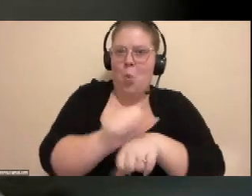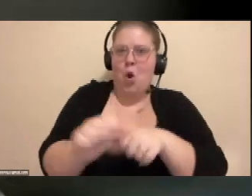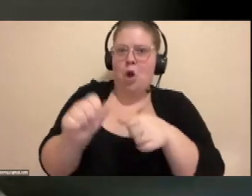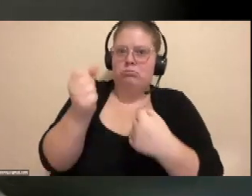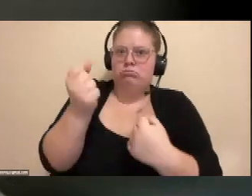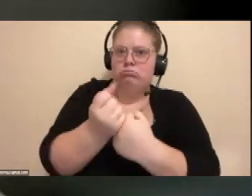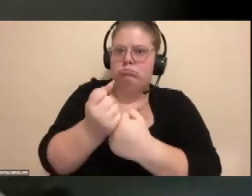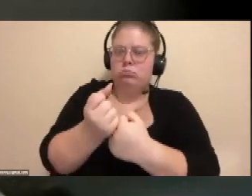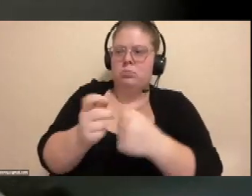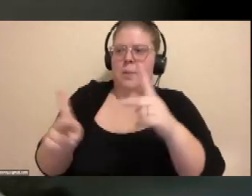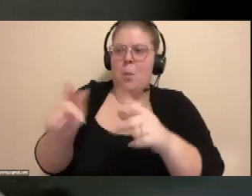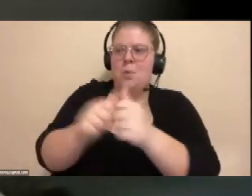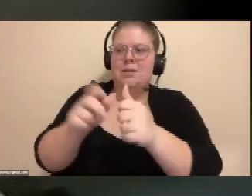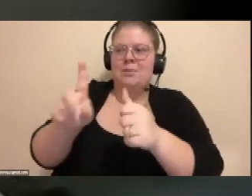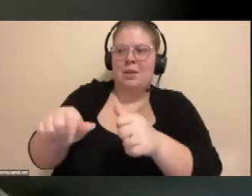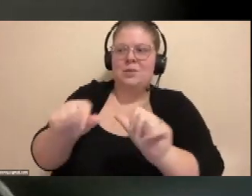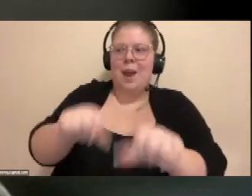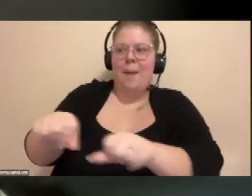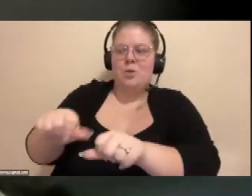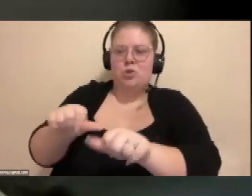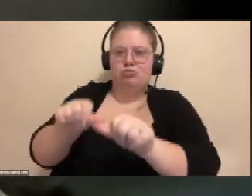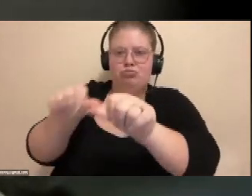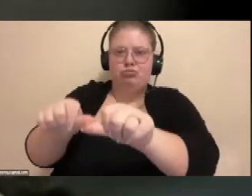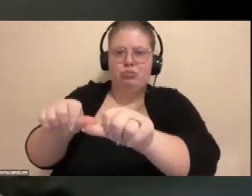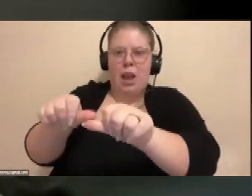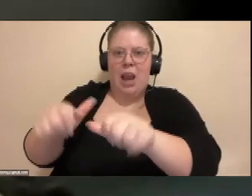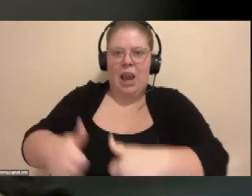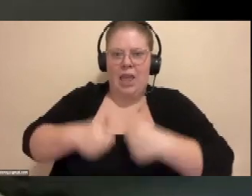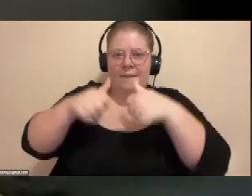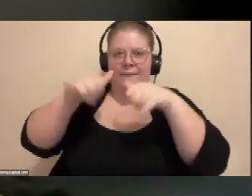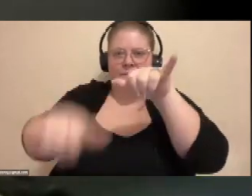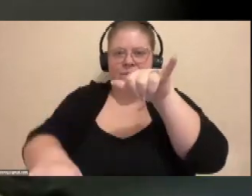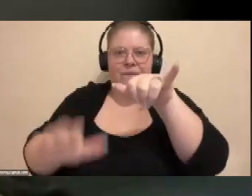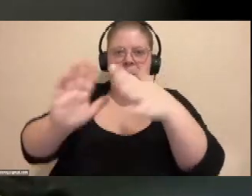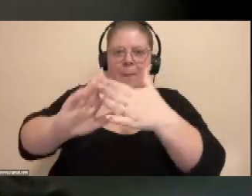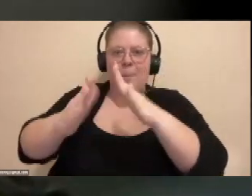and these issues have existed for over 30 years